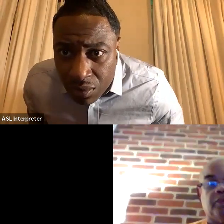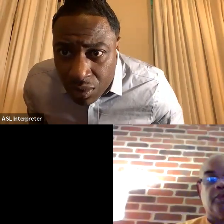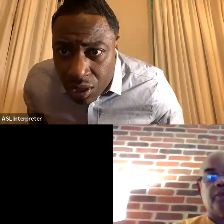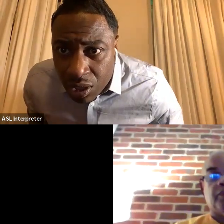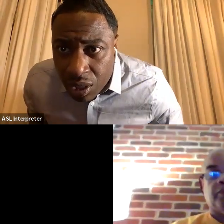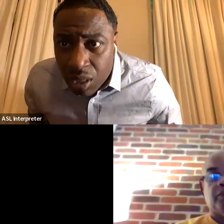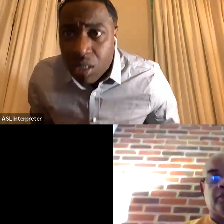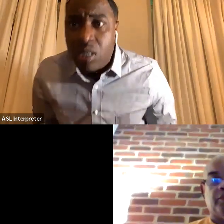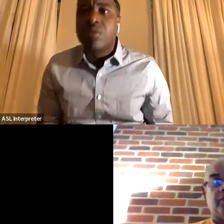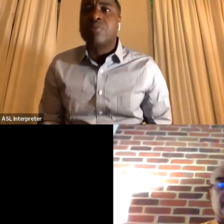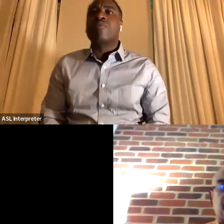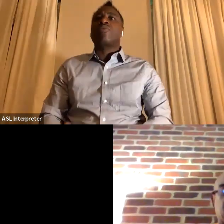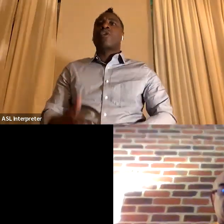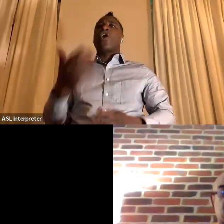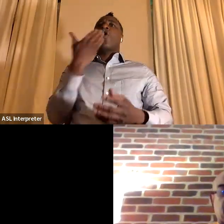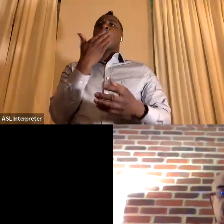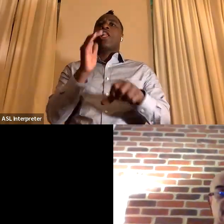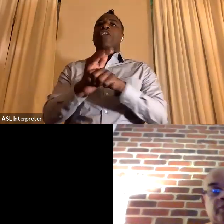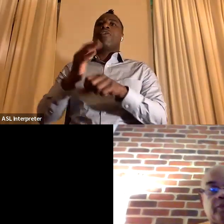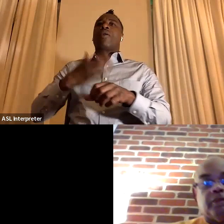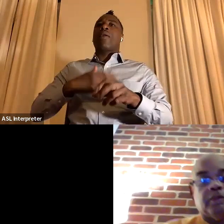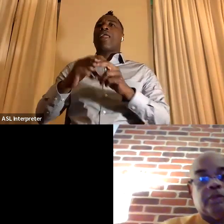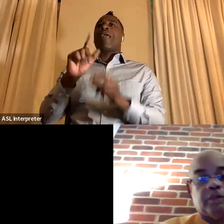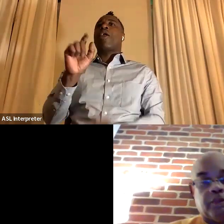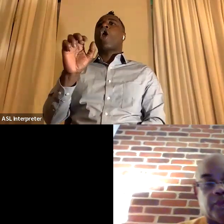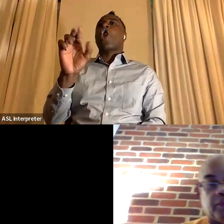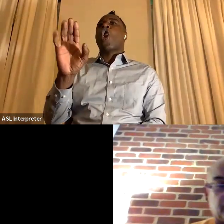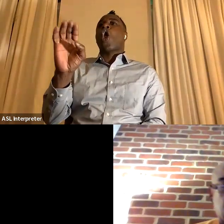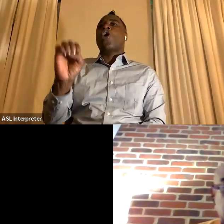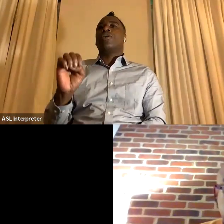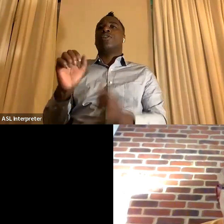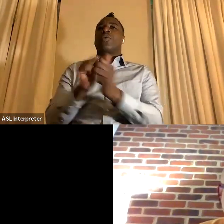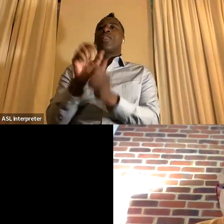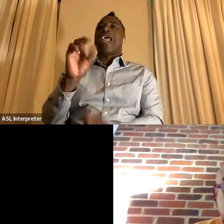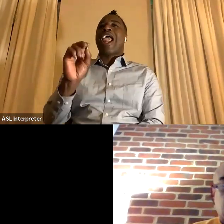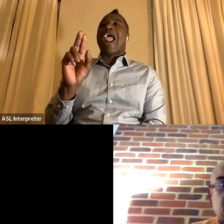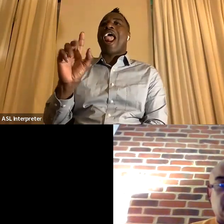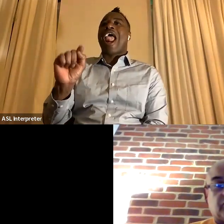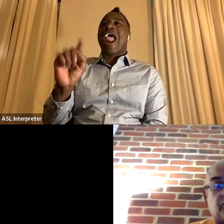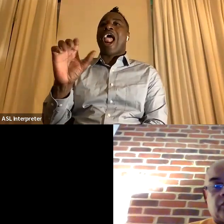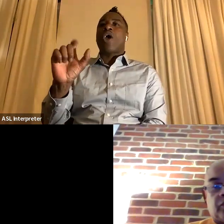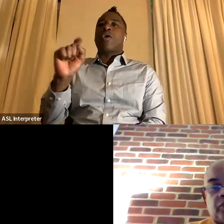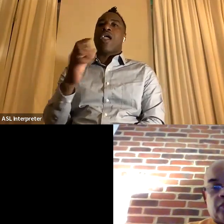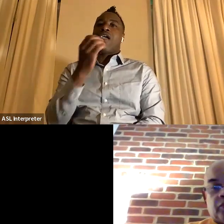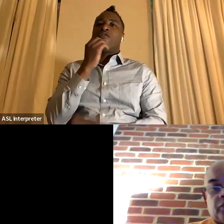Good evening. I'm Lawrence Sanders with Outcast Food Network, one of the benefactor